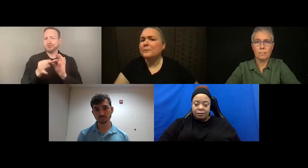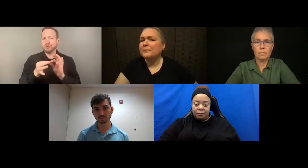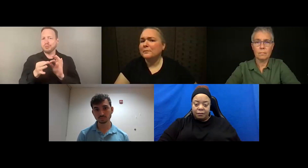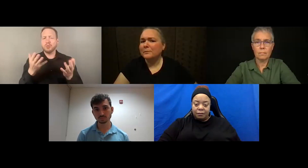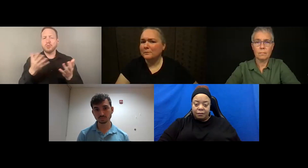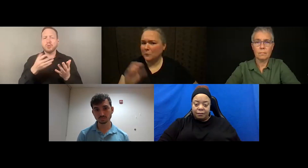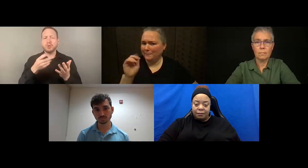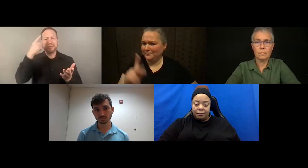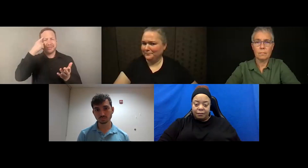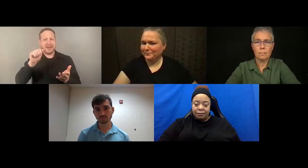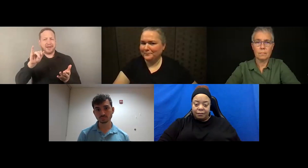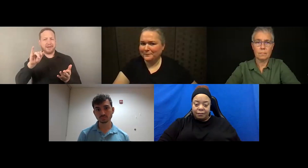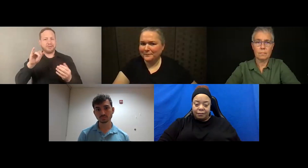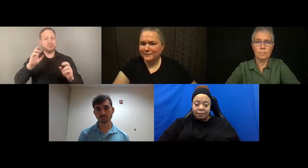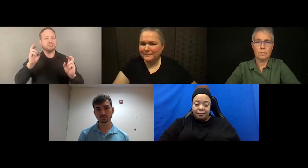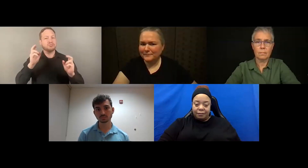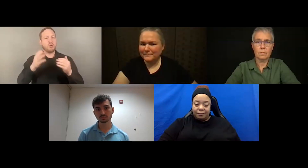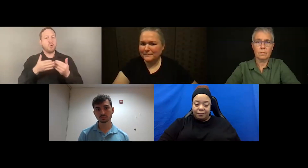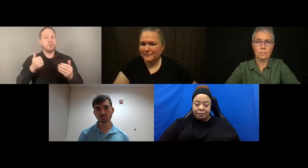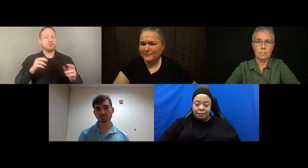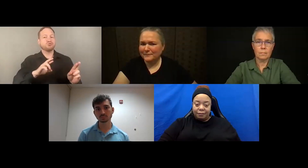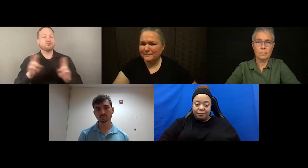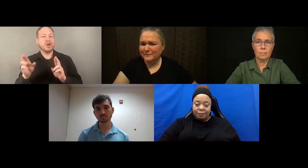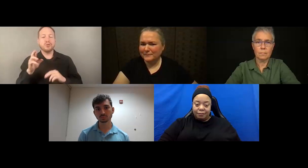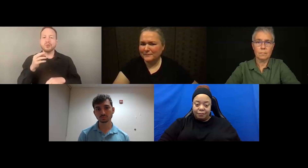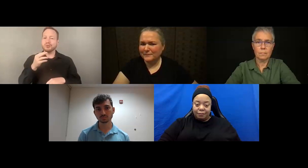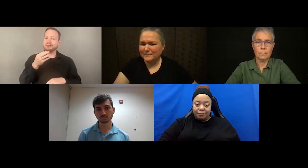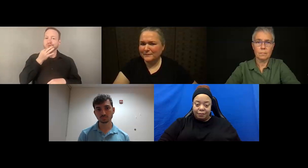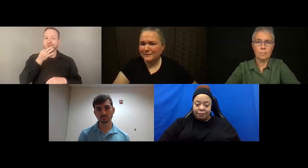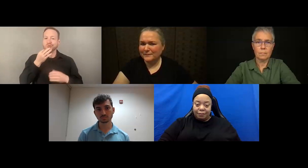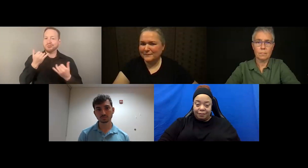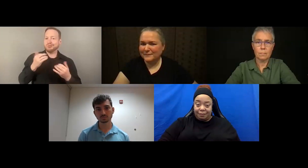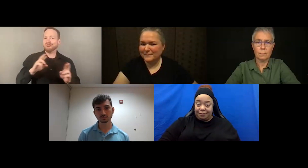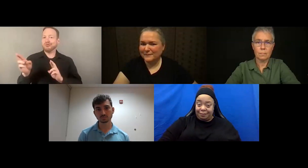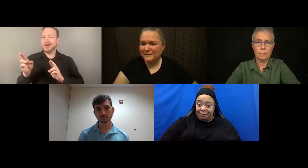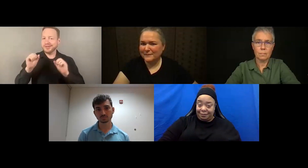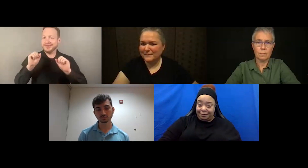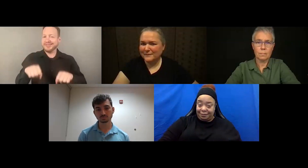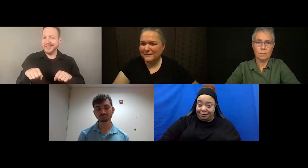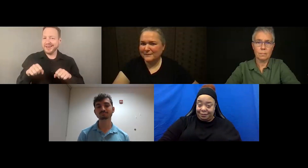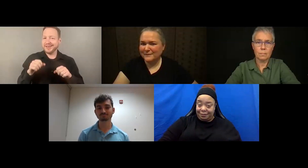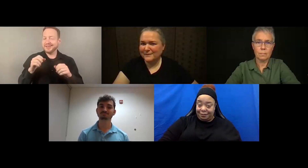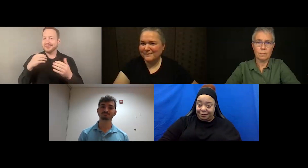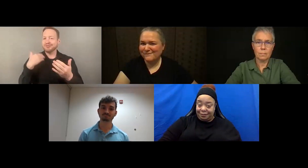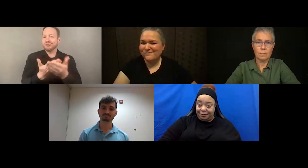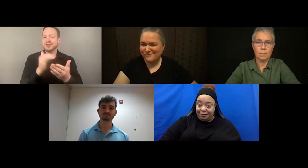far as AI and interpreting, what do you think AI is for? In the